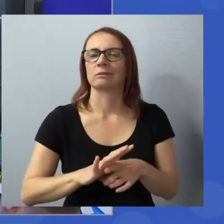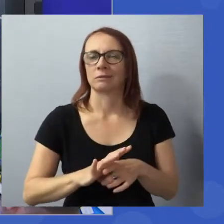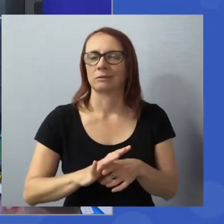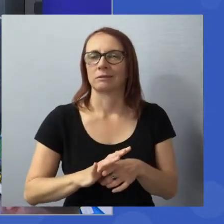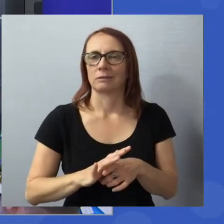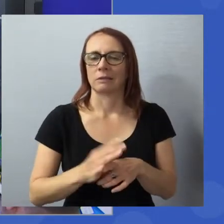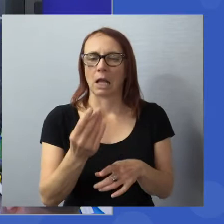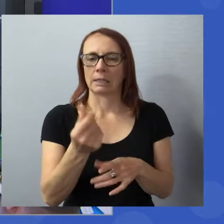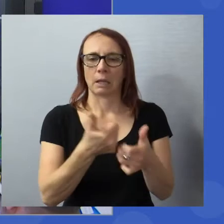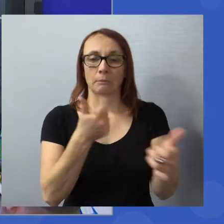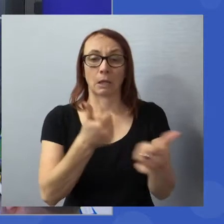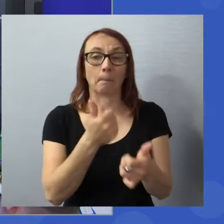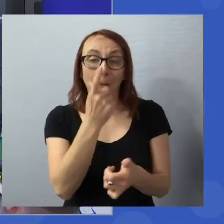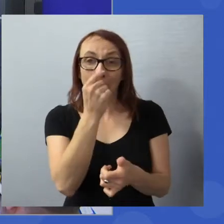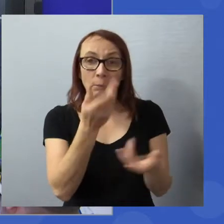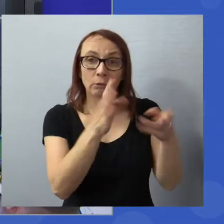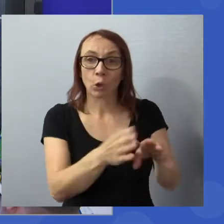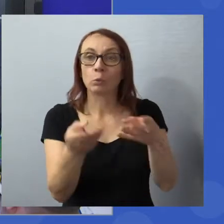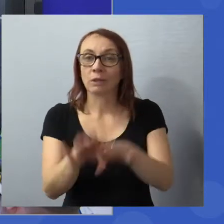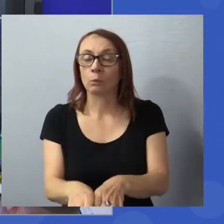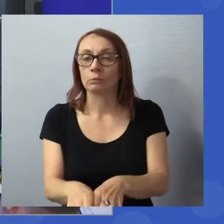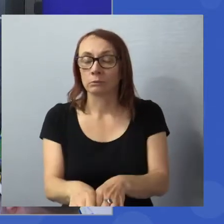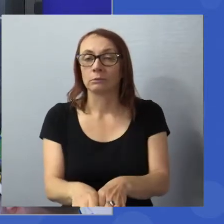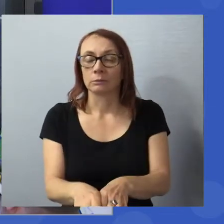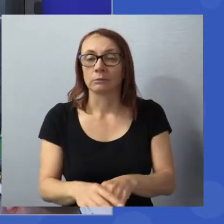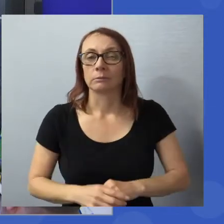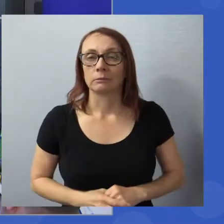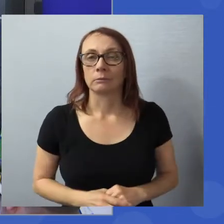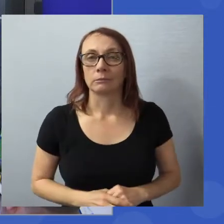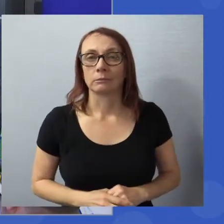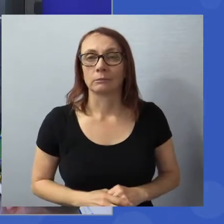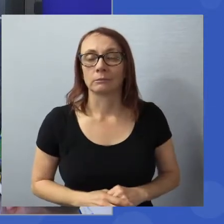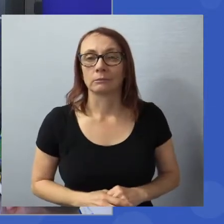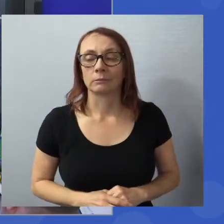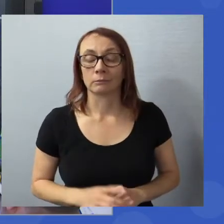companies for business as a result of that and the enforcement and policing of